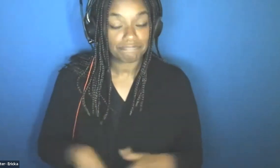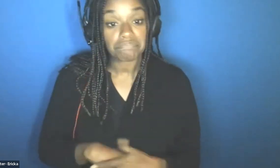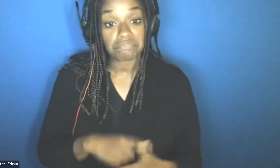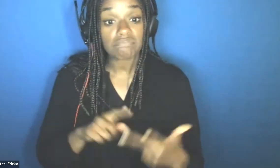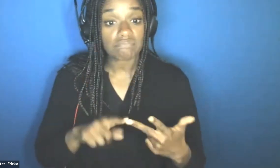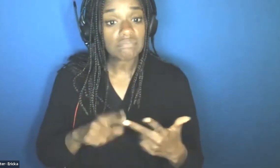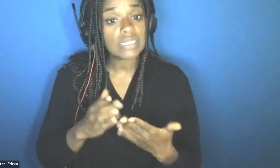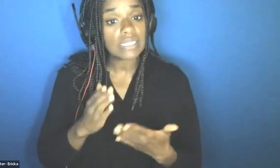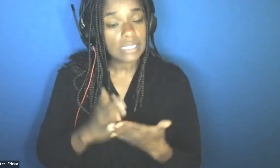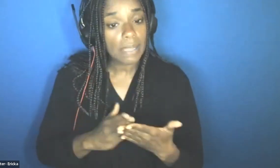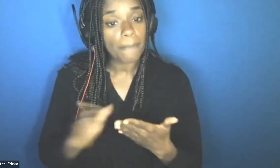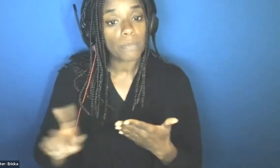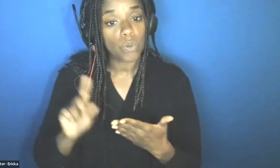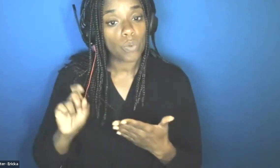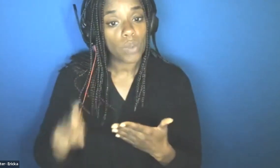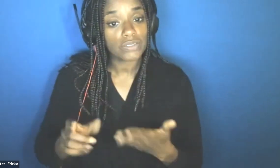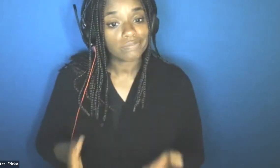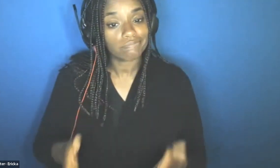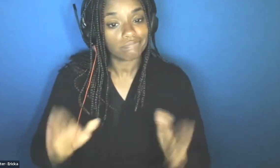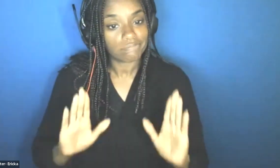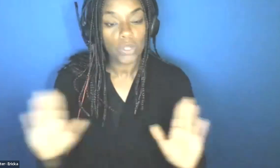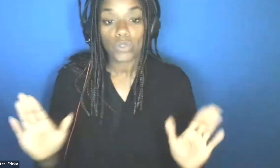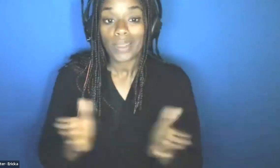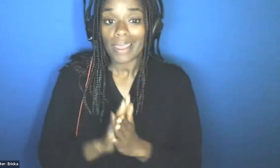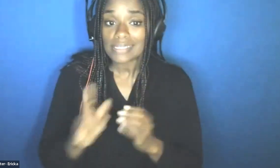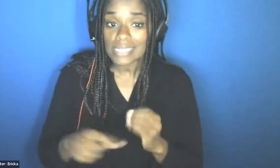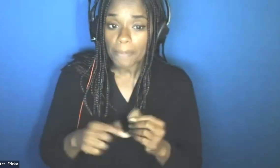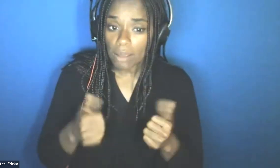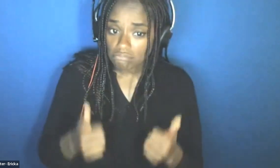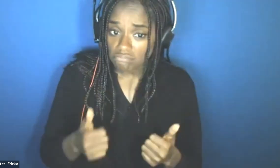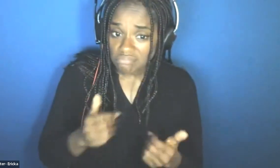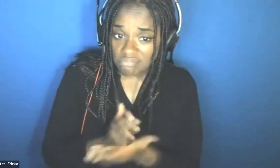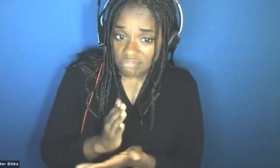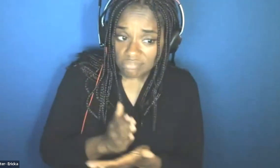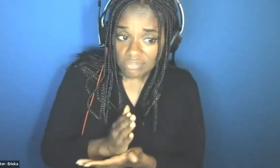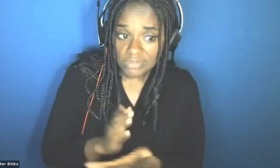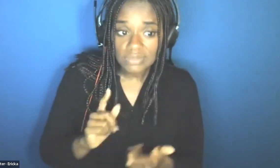Because employers have a right for a safe and drug-free workplace.